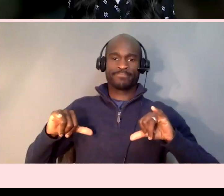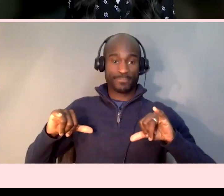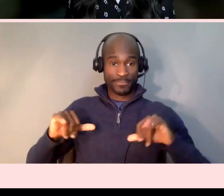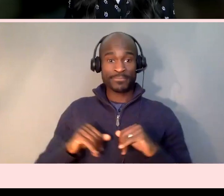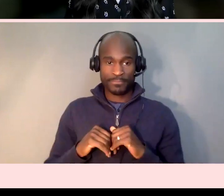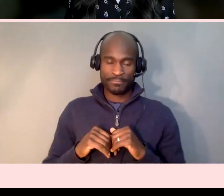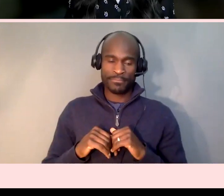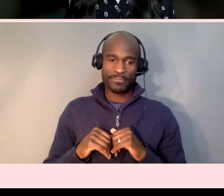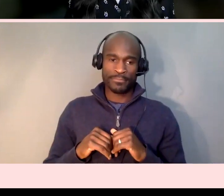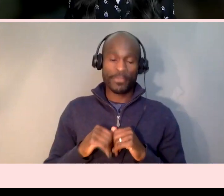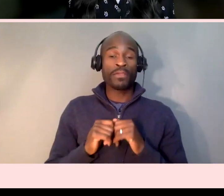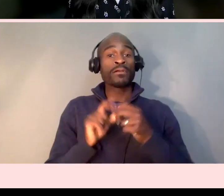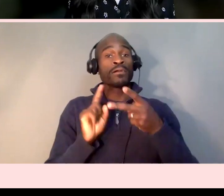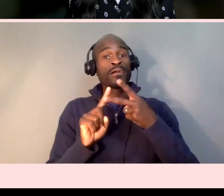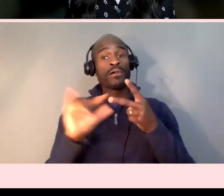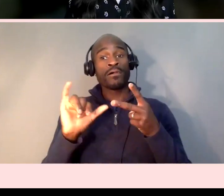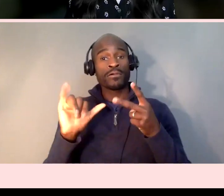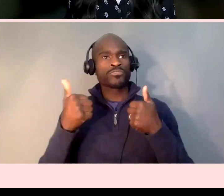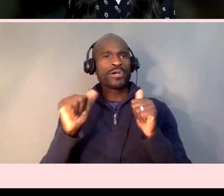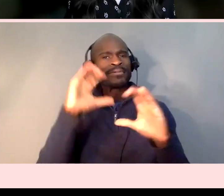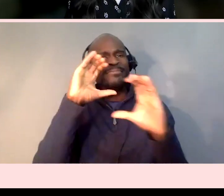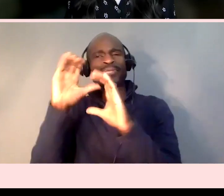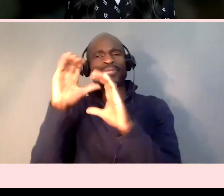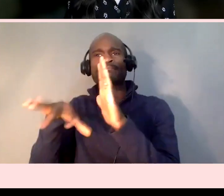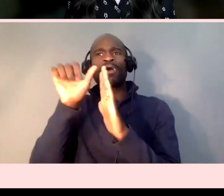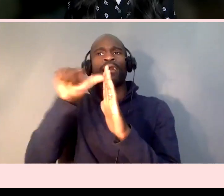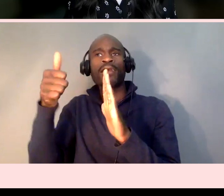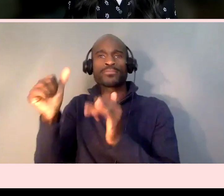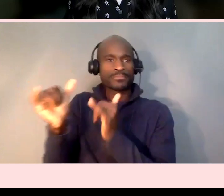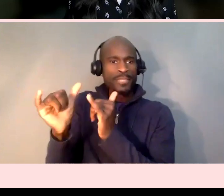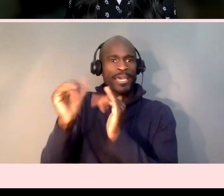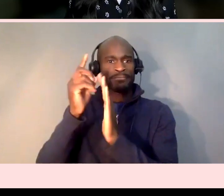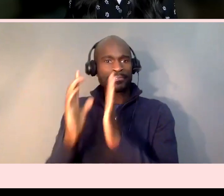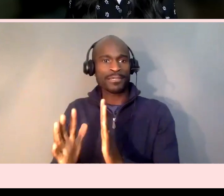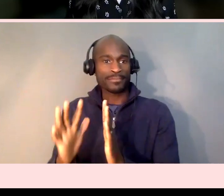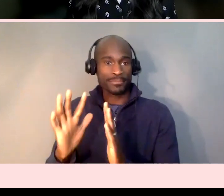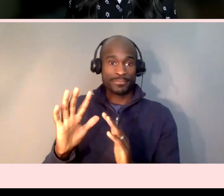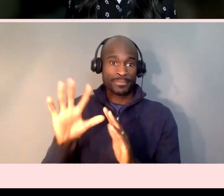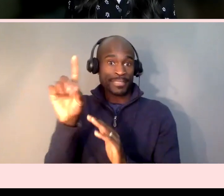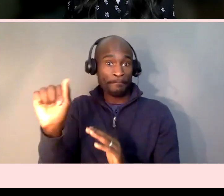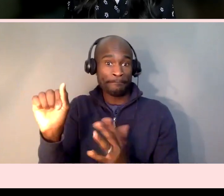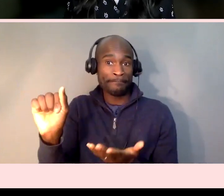other disabled designers honestly um I tried to when I was in school and I had a really hard time.